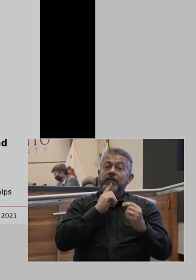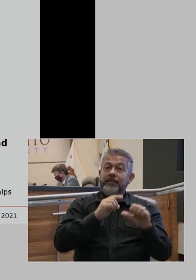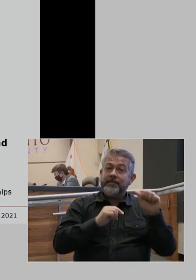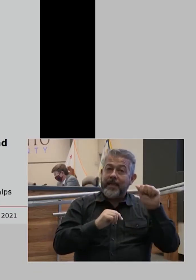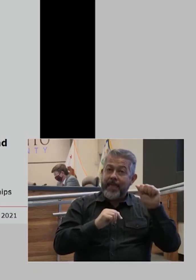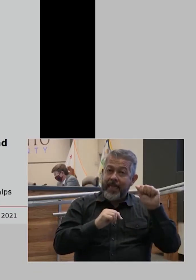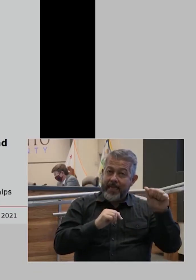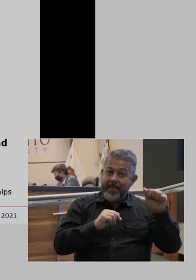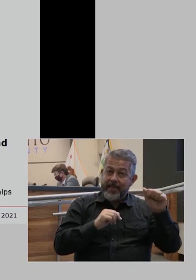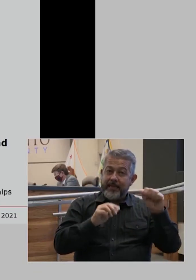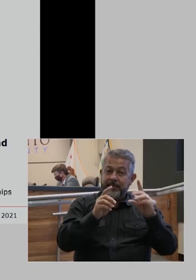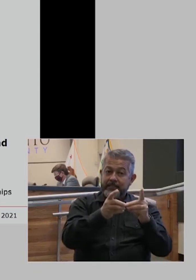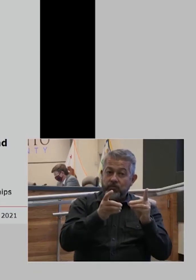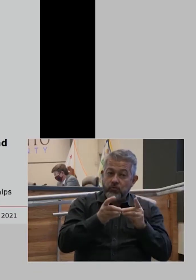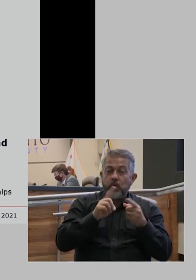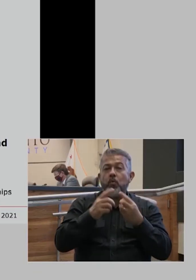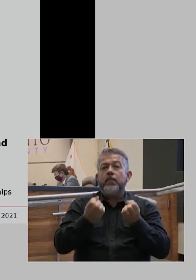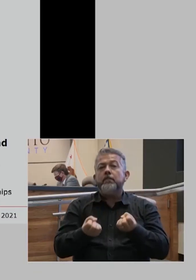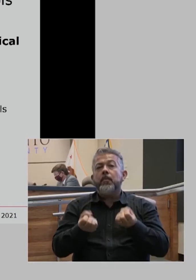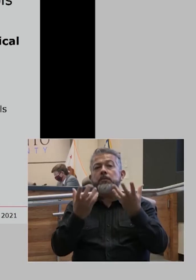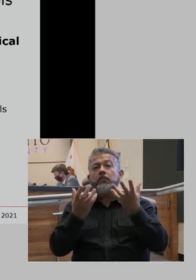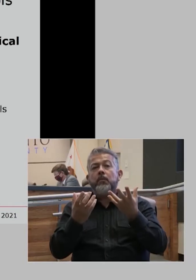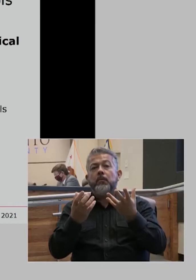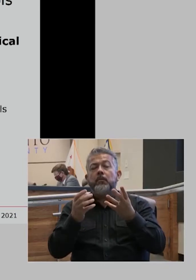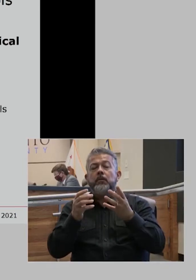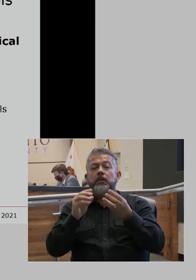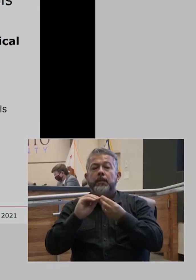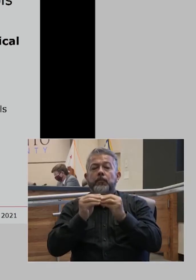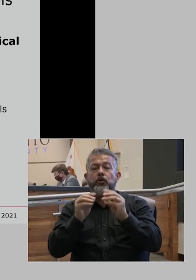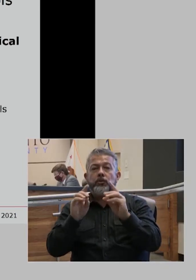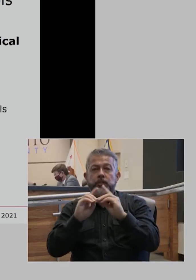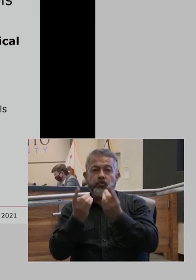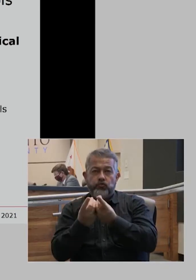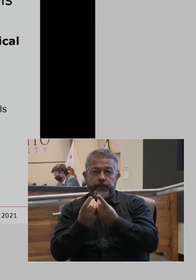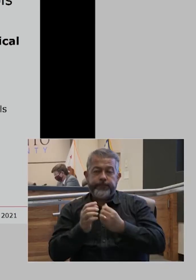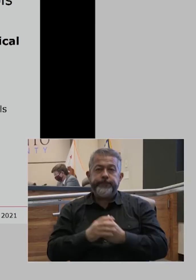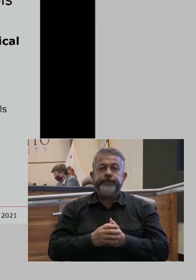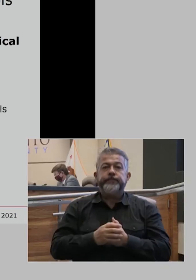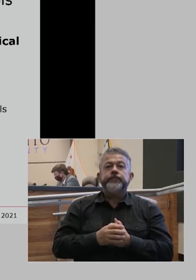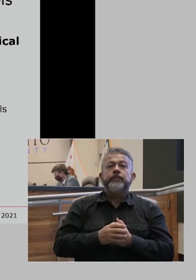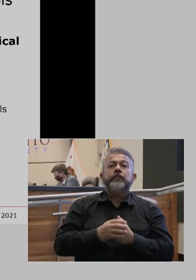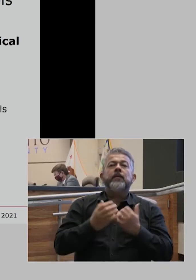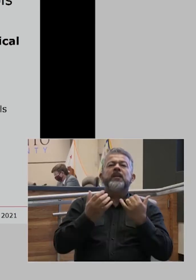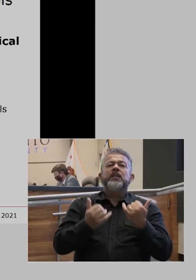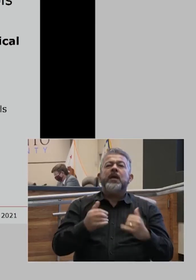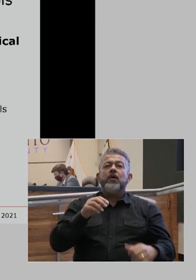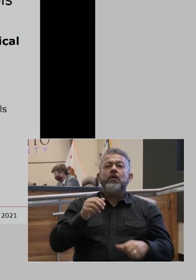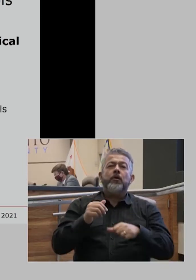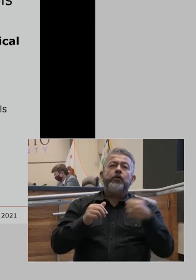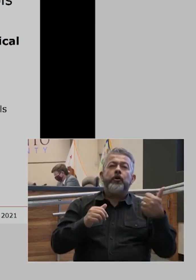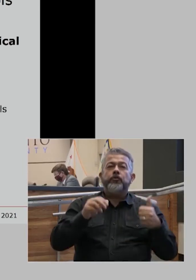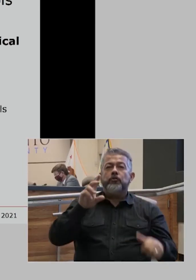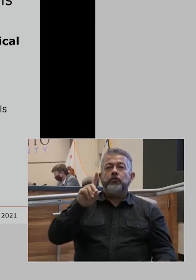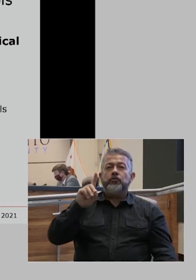BEING IN A DISTRICT OR MULTIPLE NUMBER OF DISTRICTS.